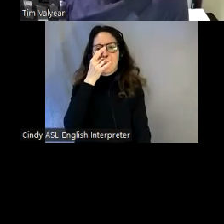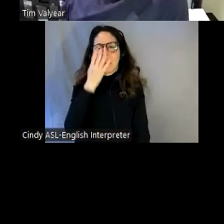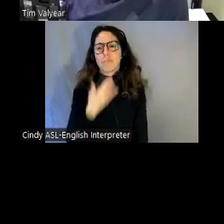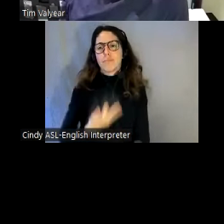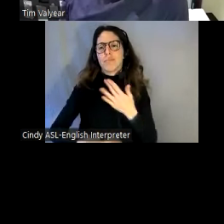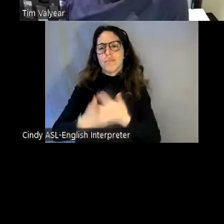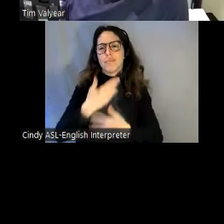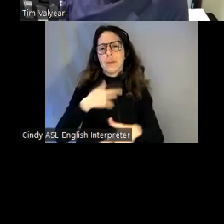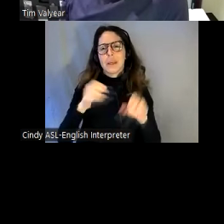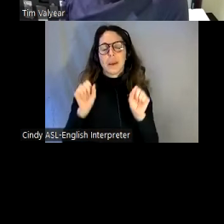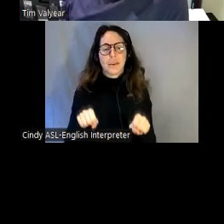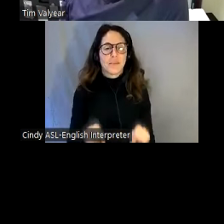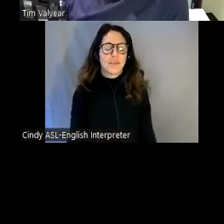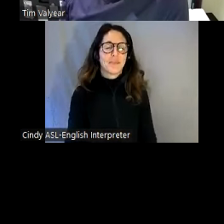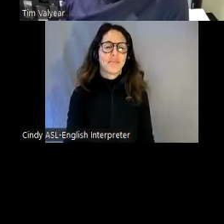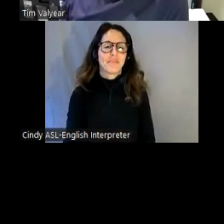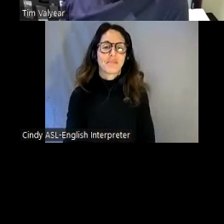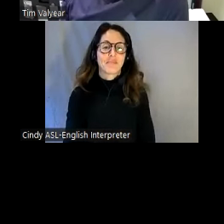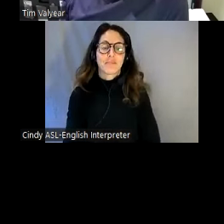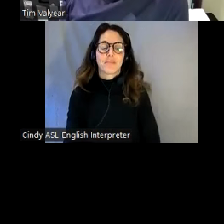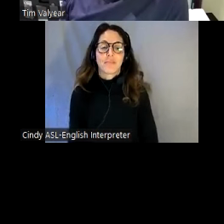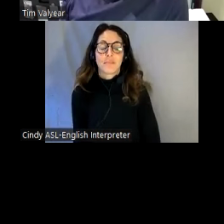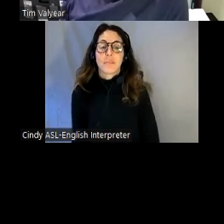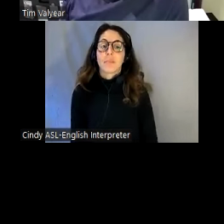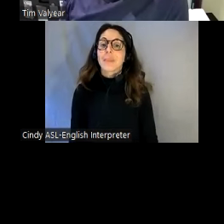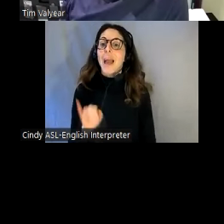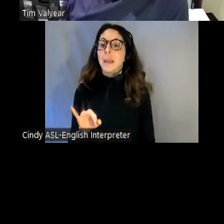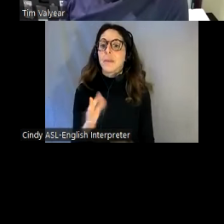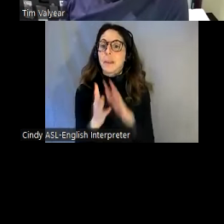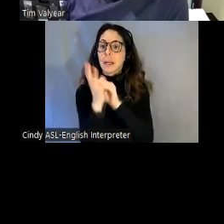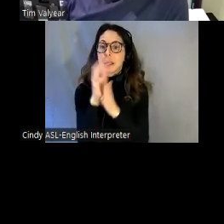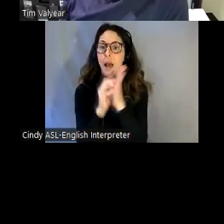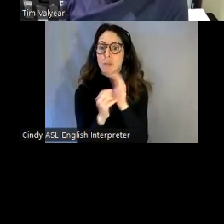gown on the face. You're taking the germs and putting